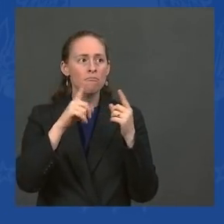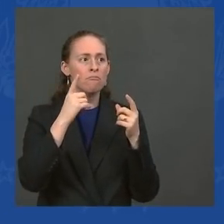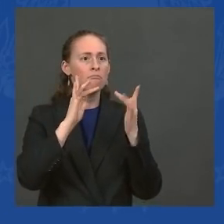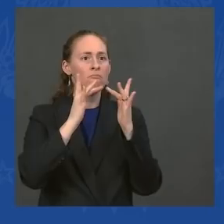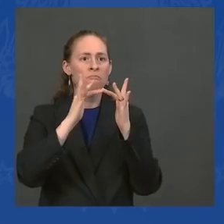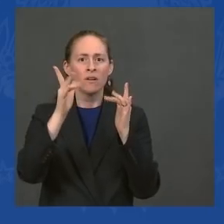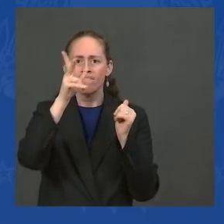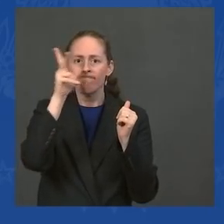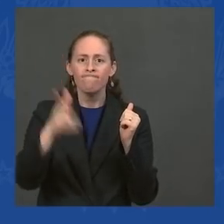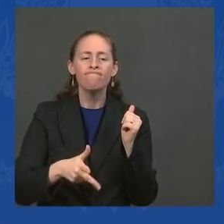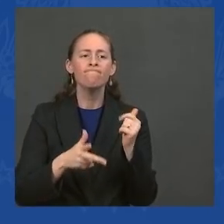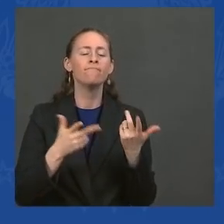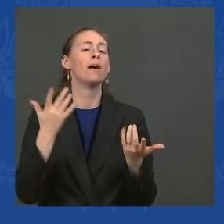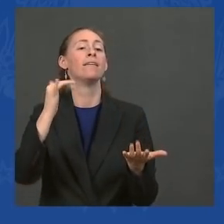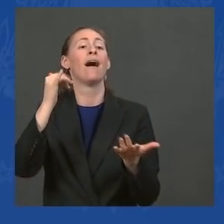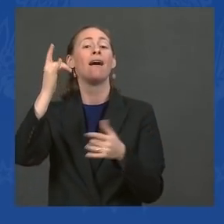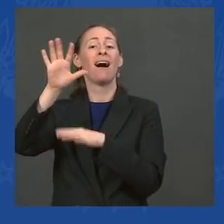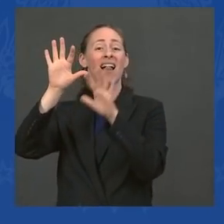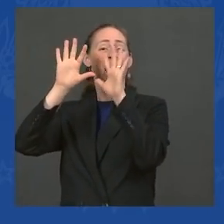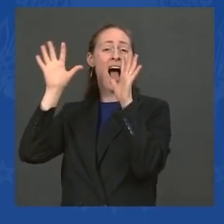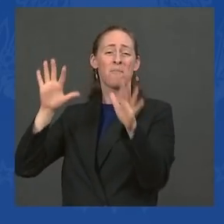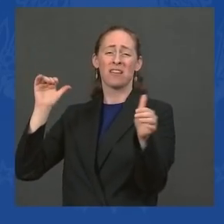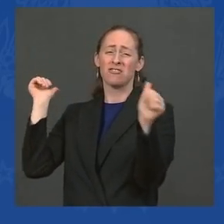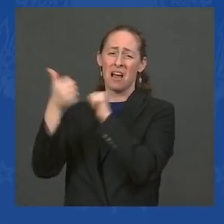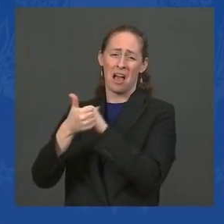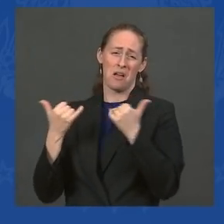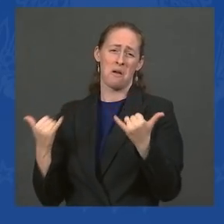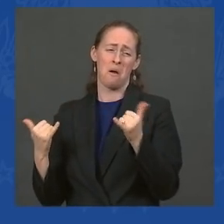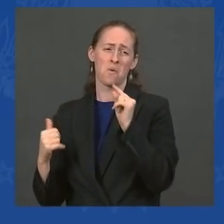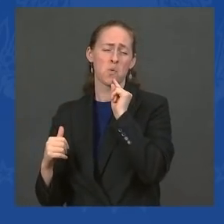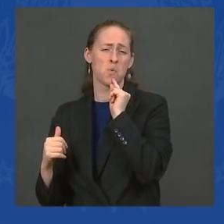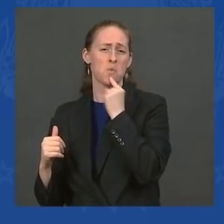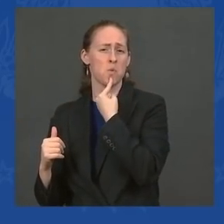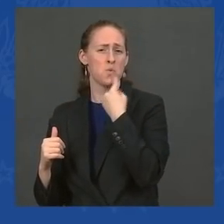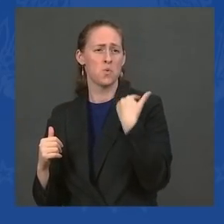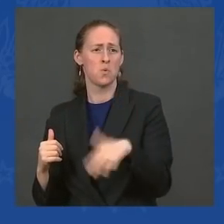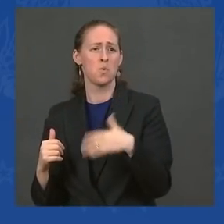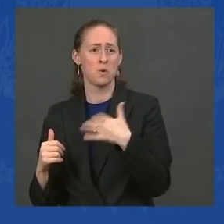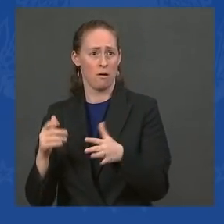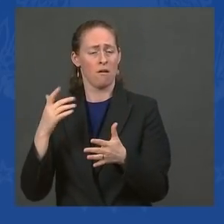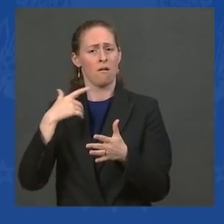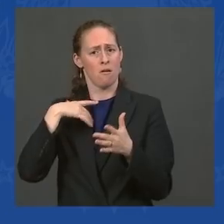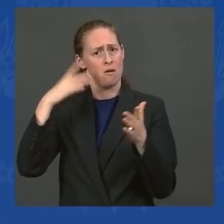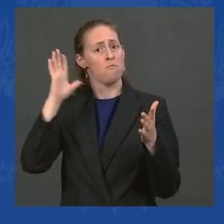and, in the process, creating millions of good-paying jobs. You know, I've had a couple conferences already held;